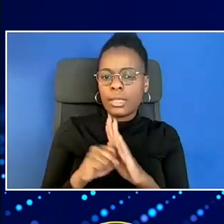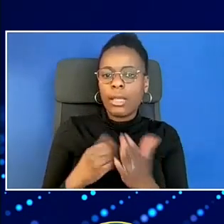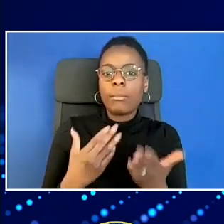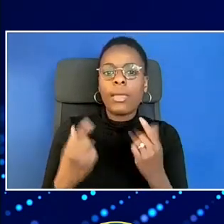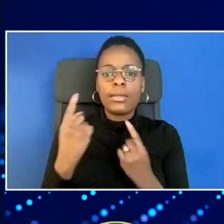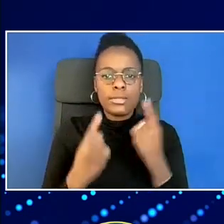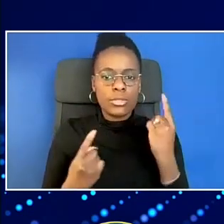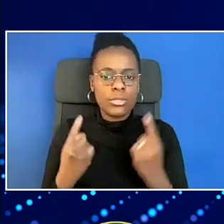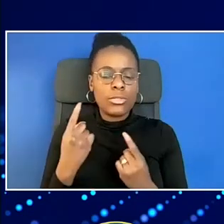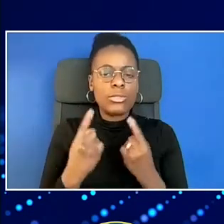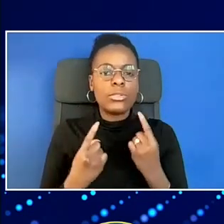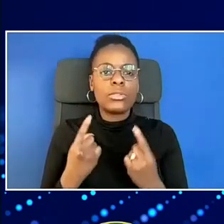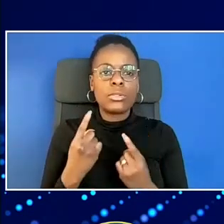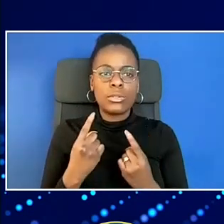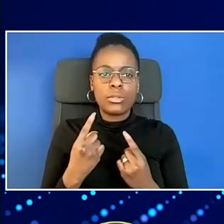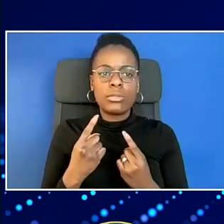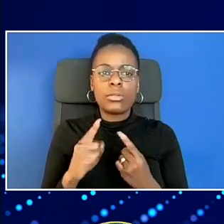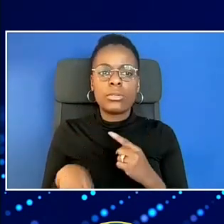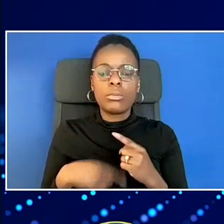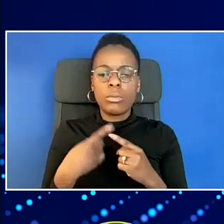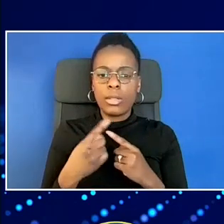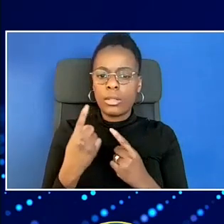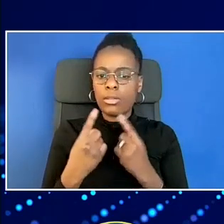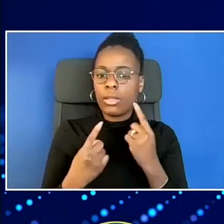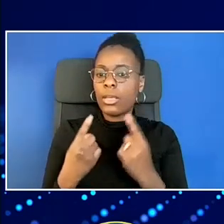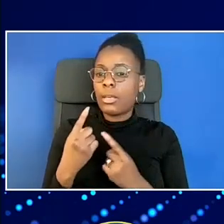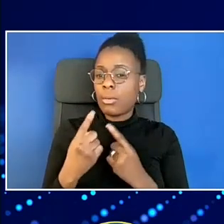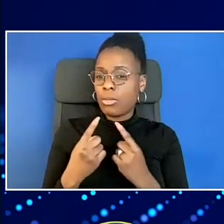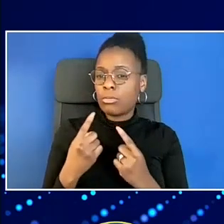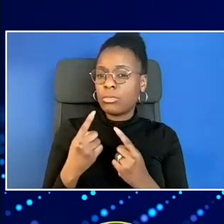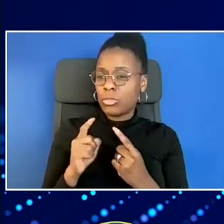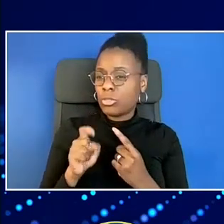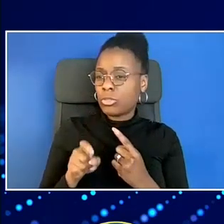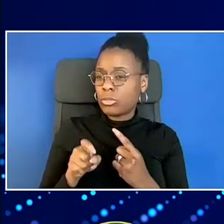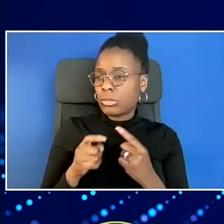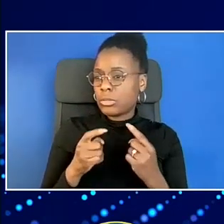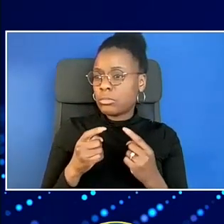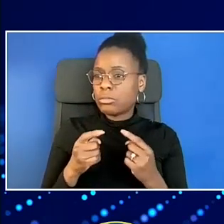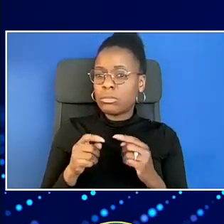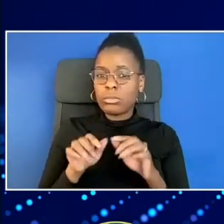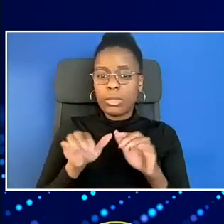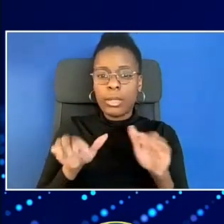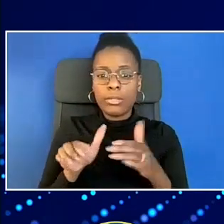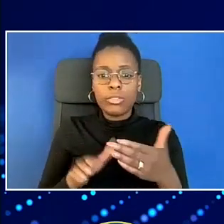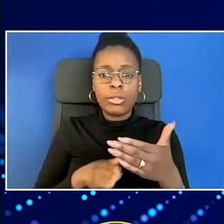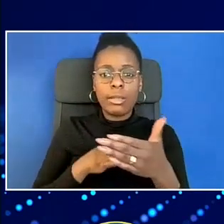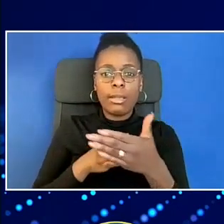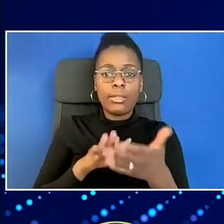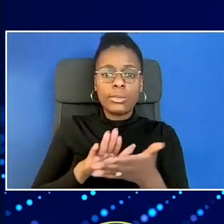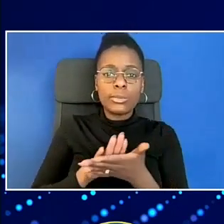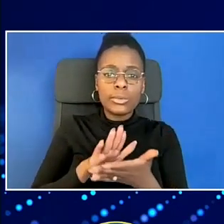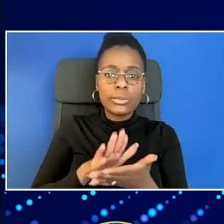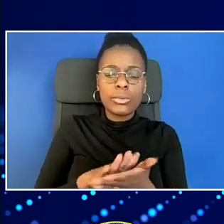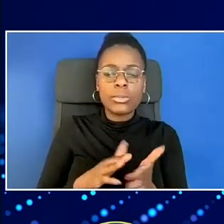it's considering whether to take other action against the school, what requirements it might want to set for all